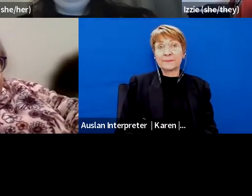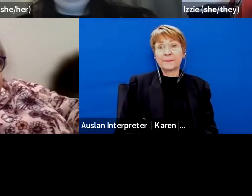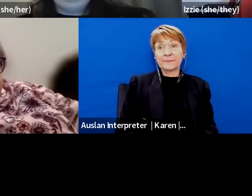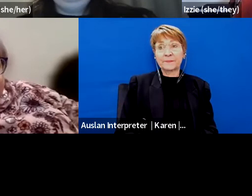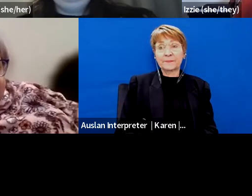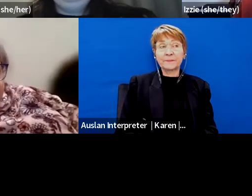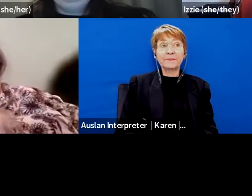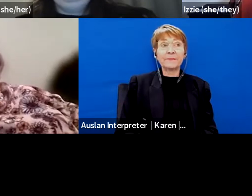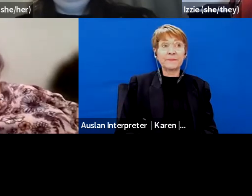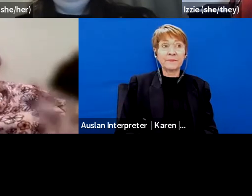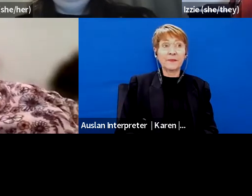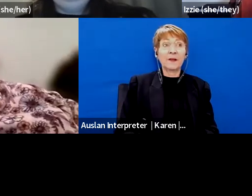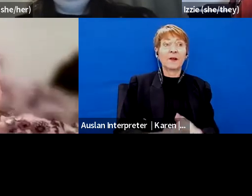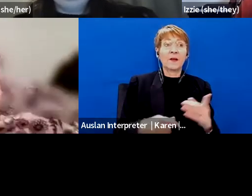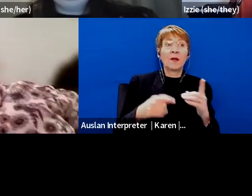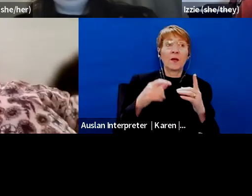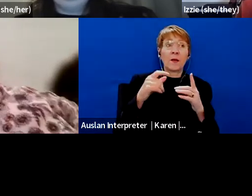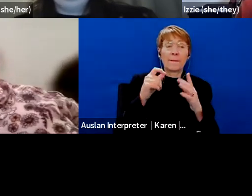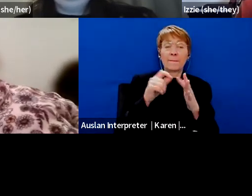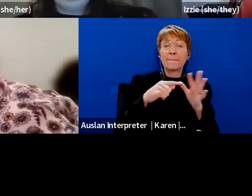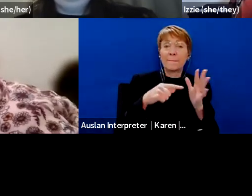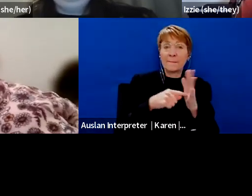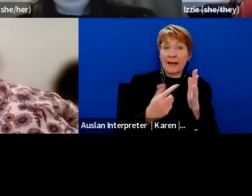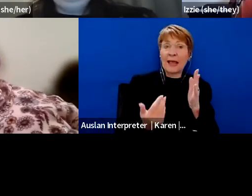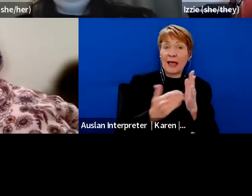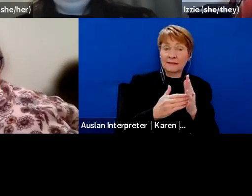Can I just add to that for a second good place.